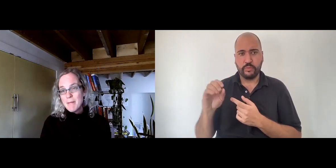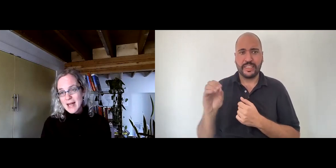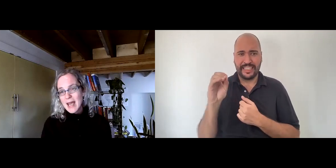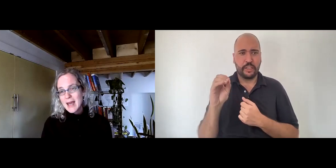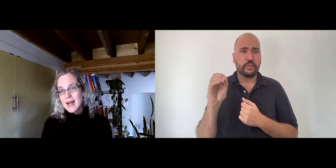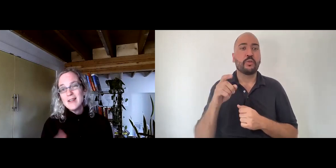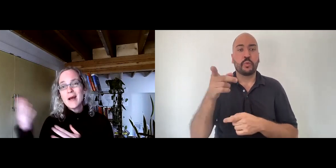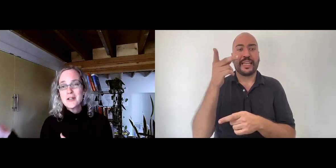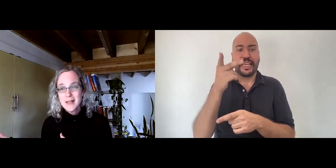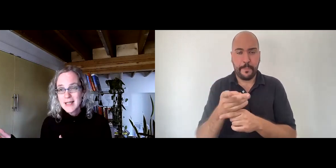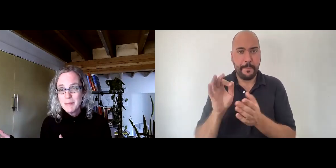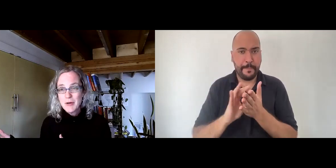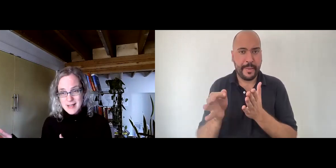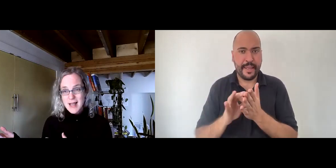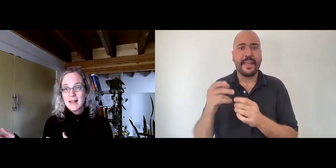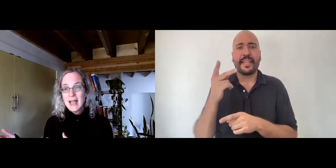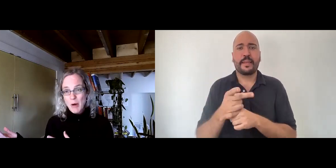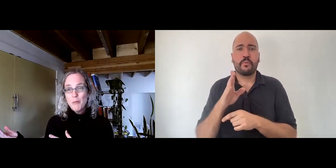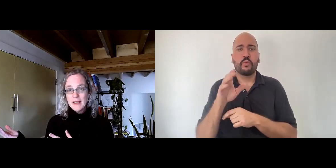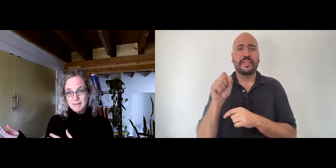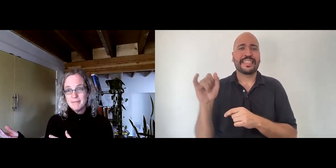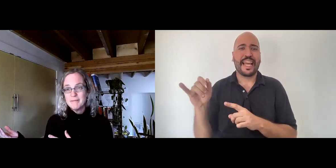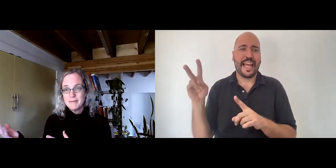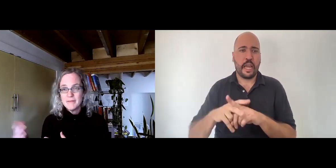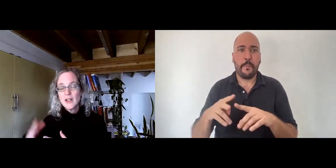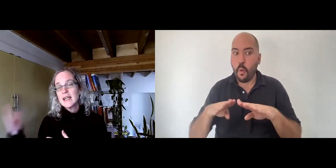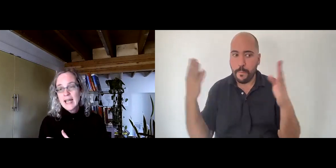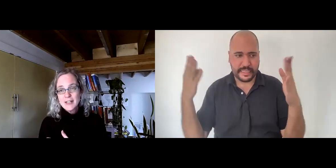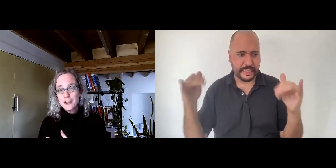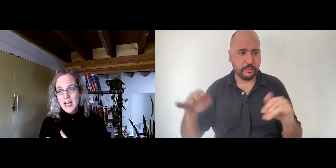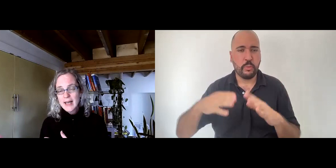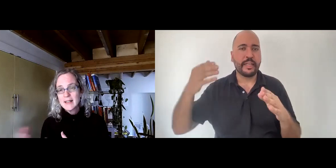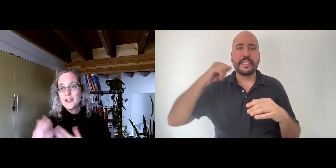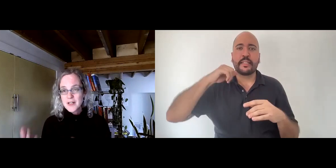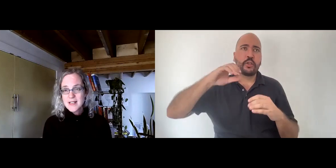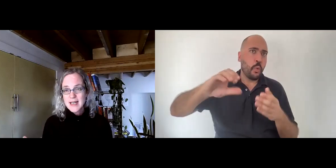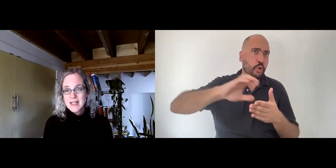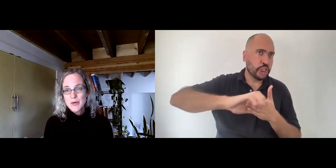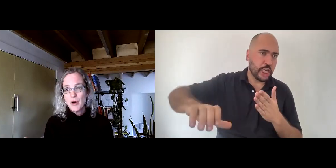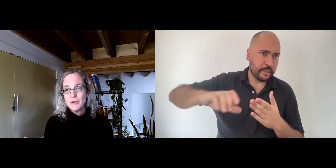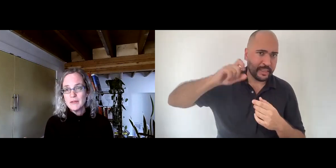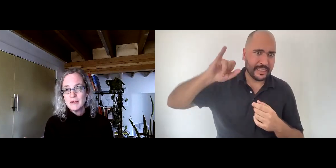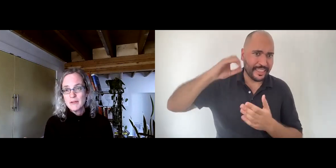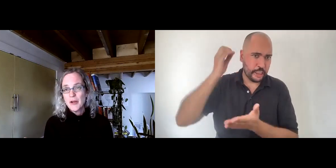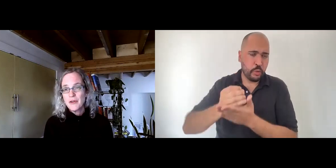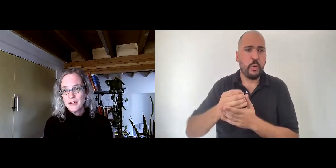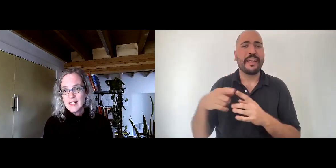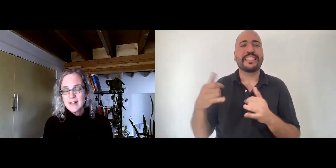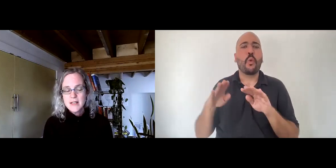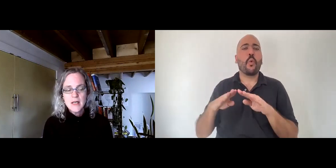And you actually get to keep your SSI claim open. Yeah, I'm getting a cash check because your SSI is $0 from all your earnings.